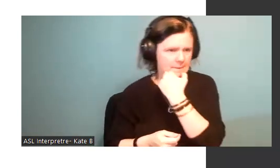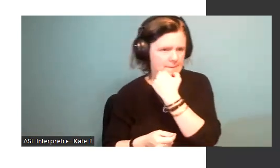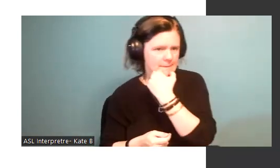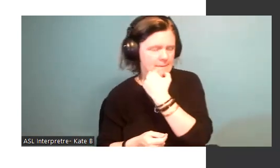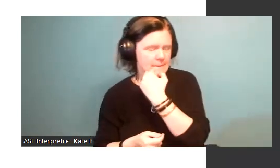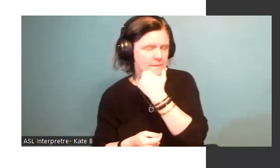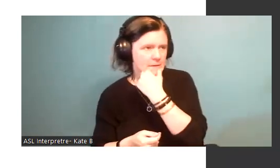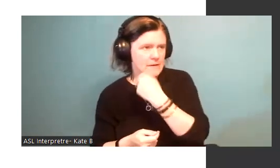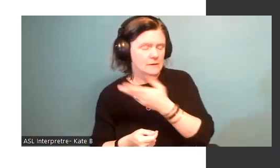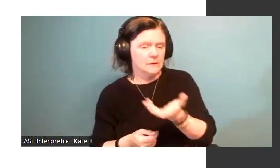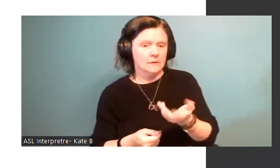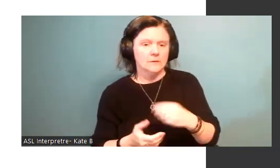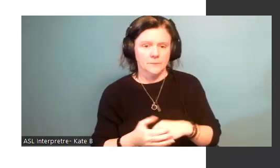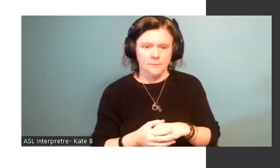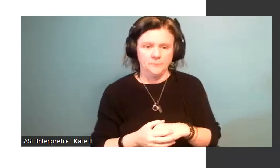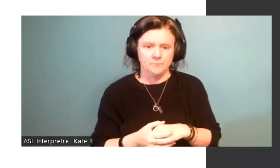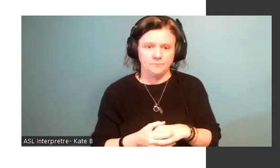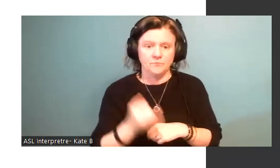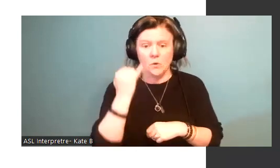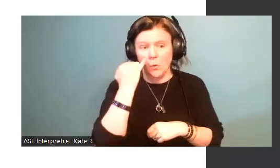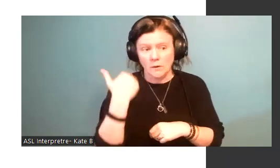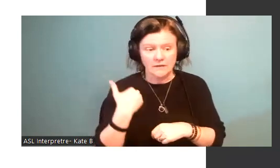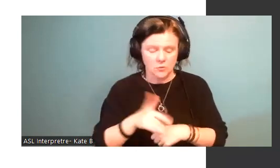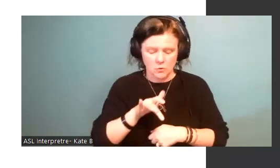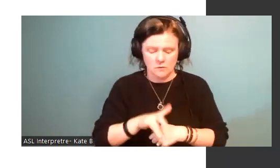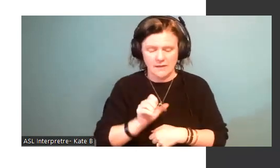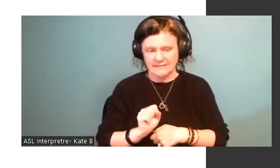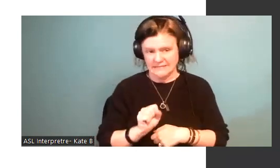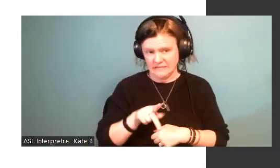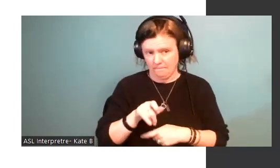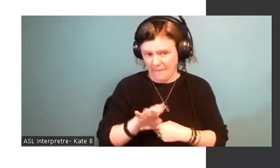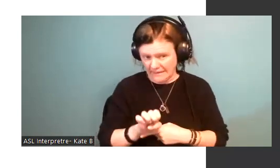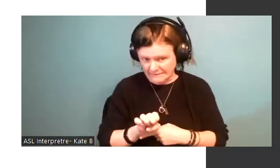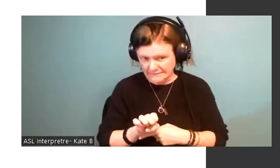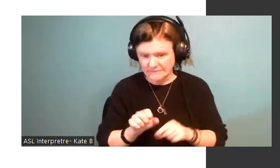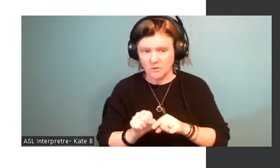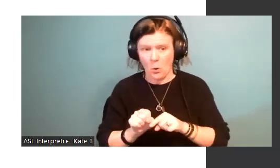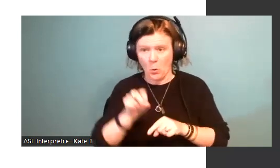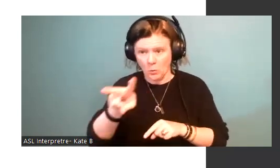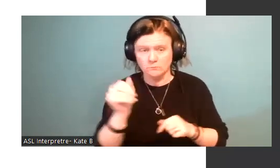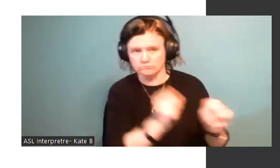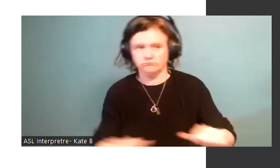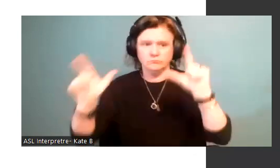button, but that may not have the same function